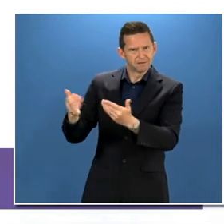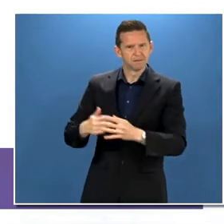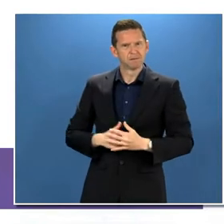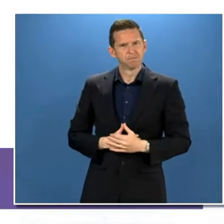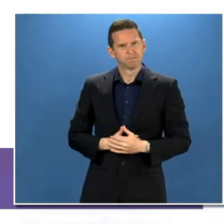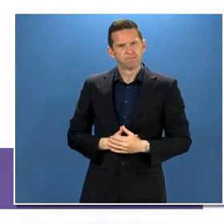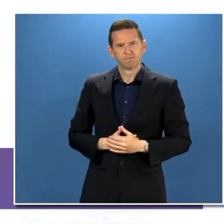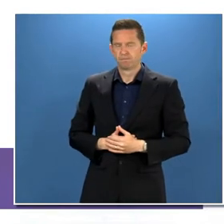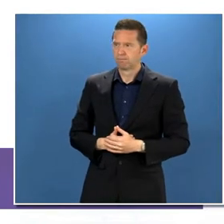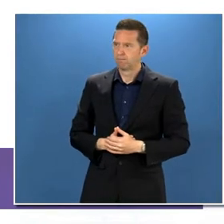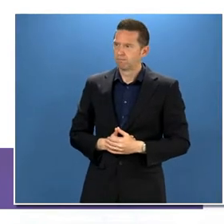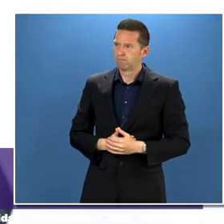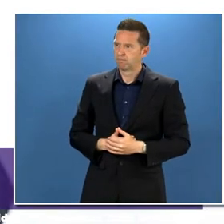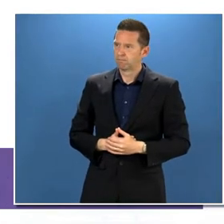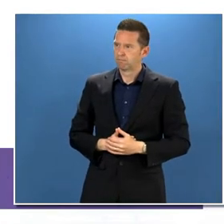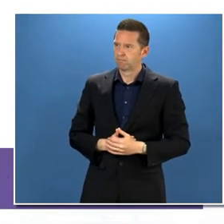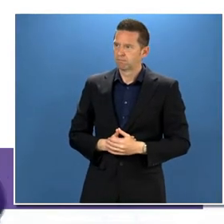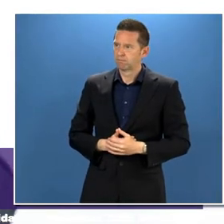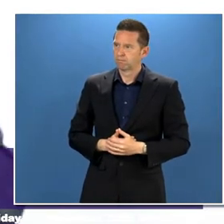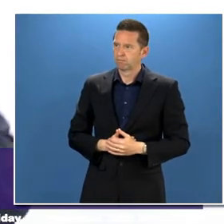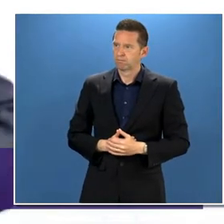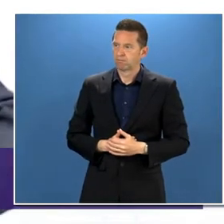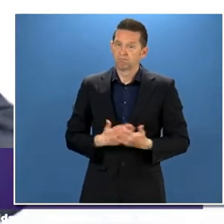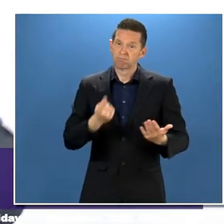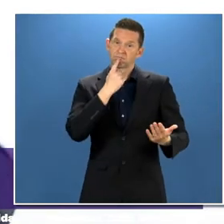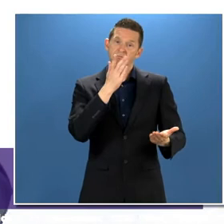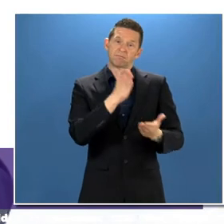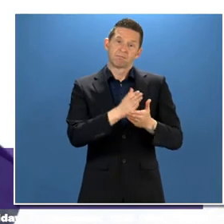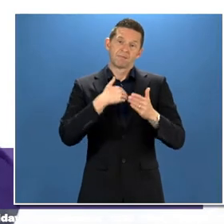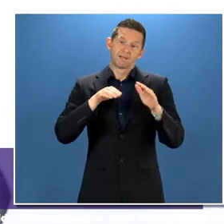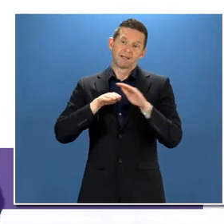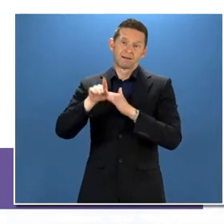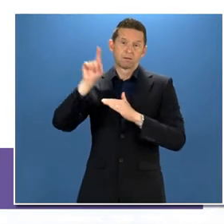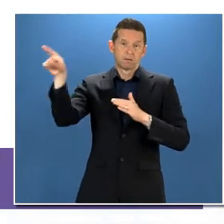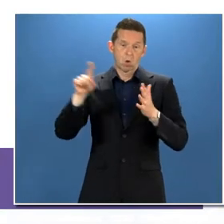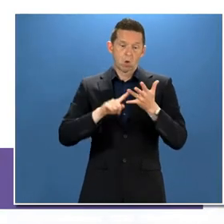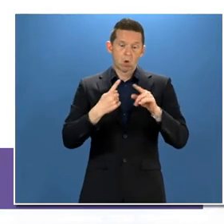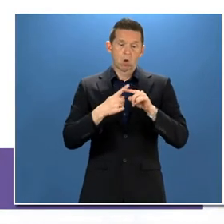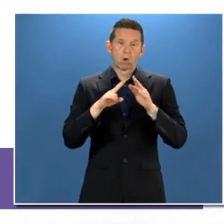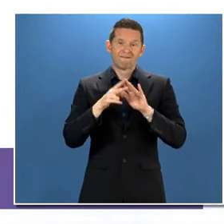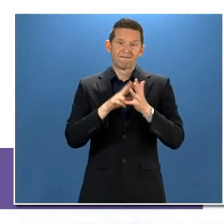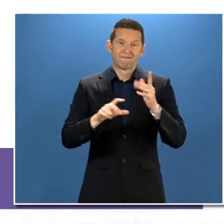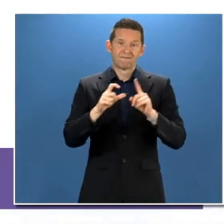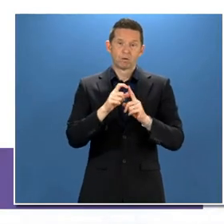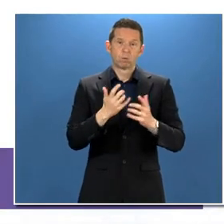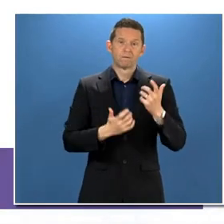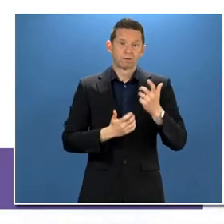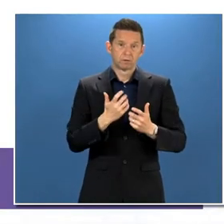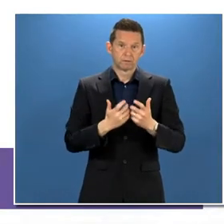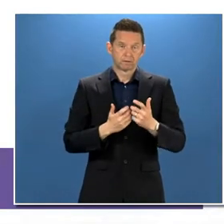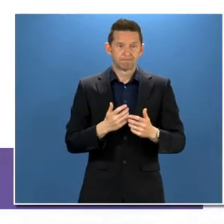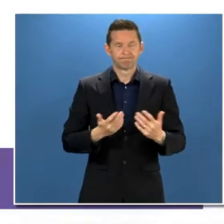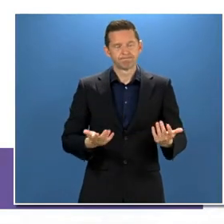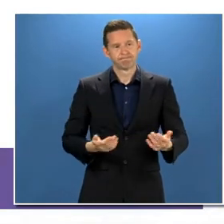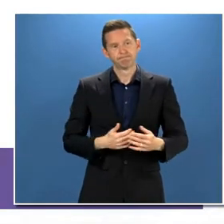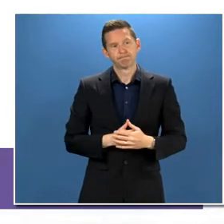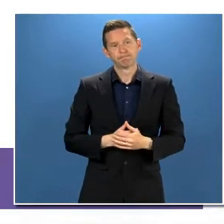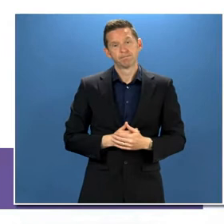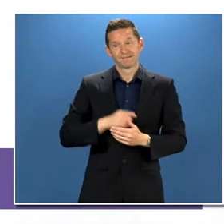I think for me in Oxford in a city in a town which was